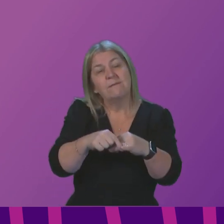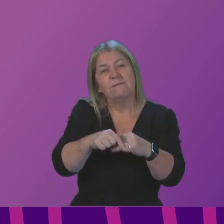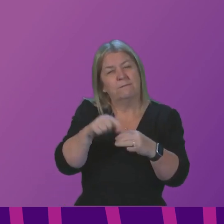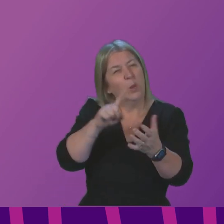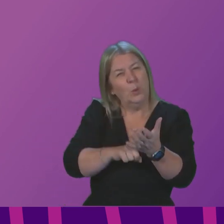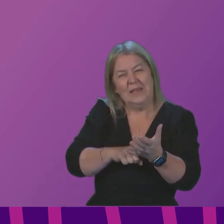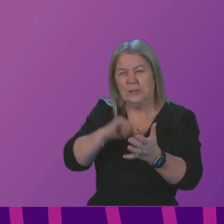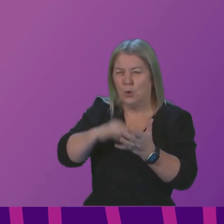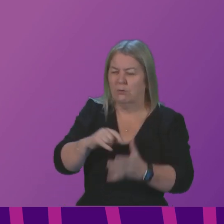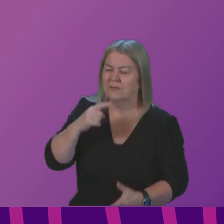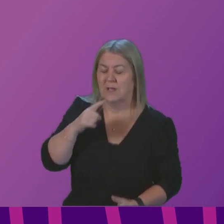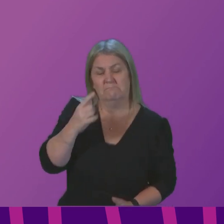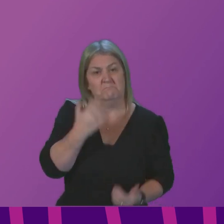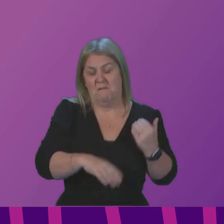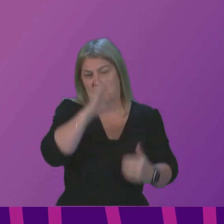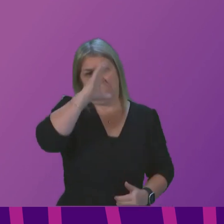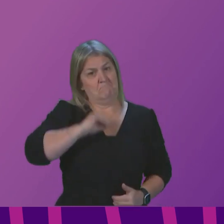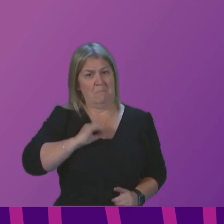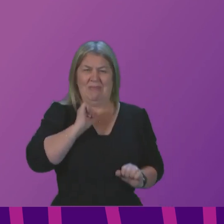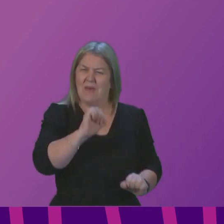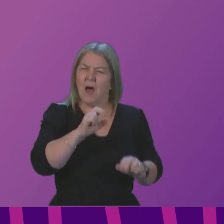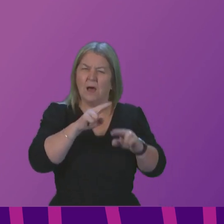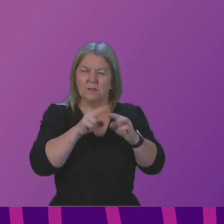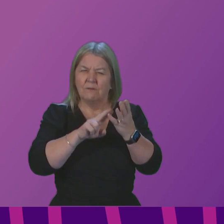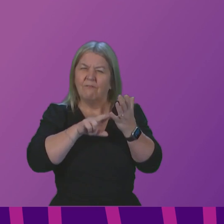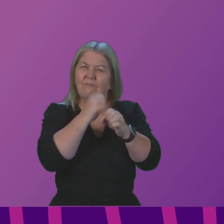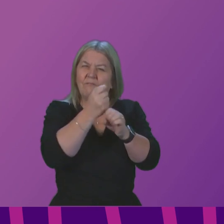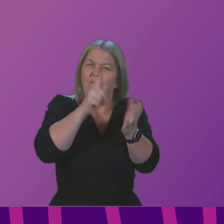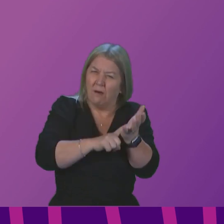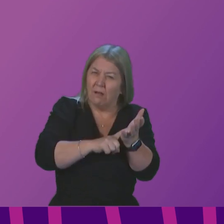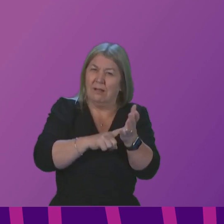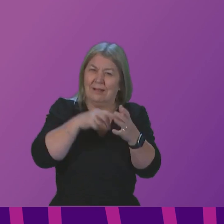informed about the fungal infection. She had to uncover that in his medical notes after